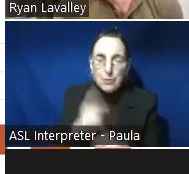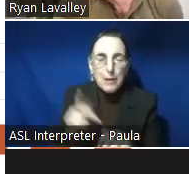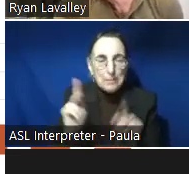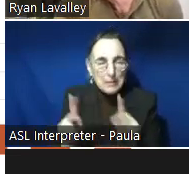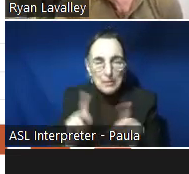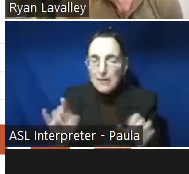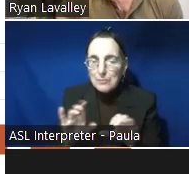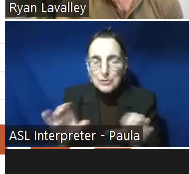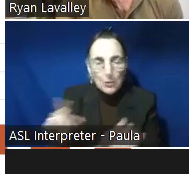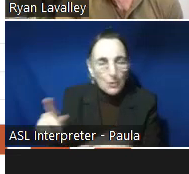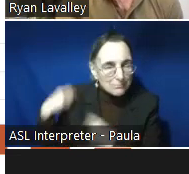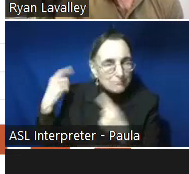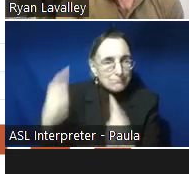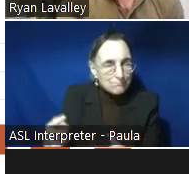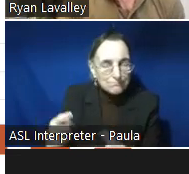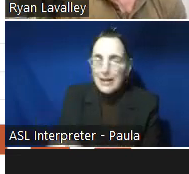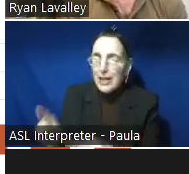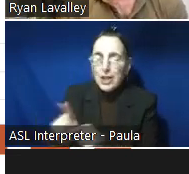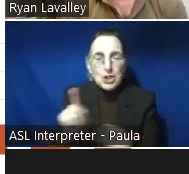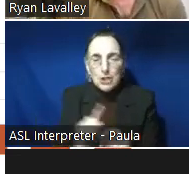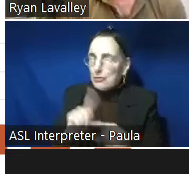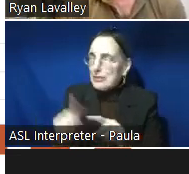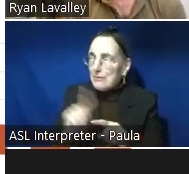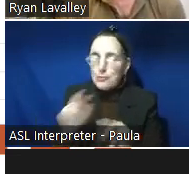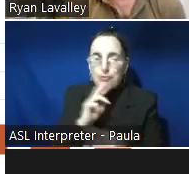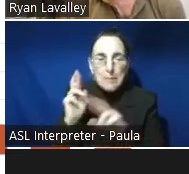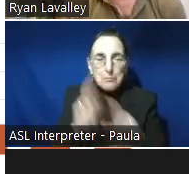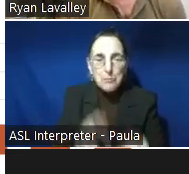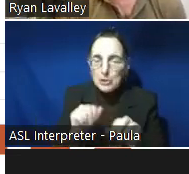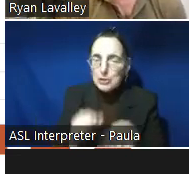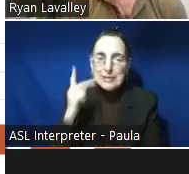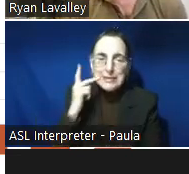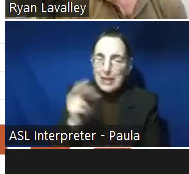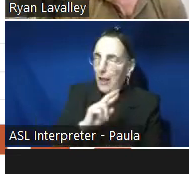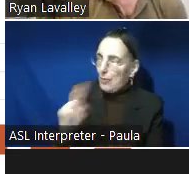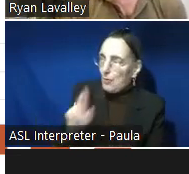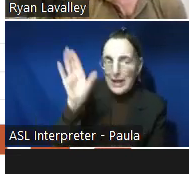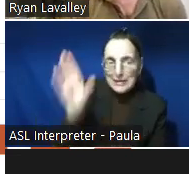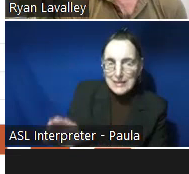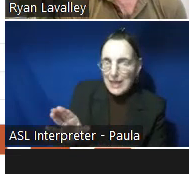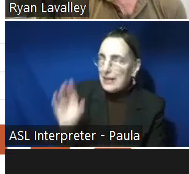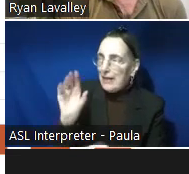that can be pulled out so they can look through and understand how we are addressing racial equity